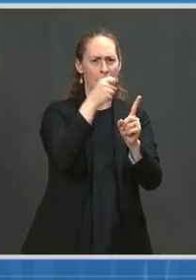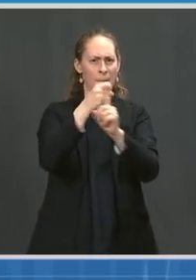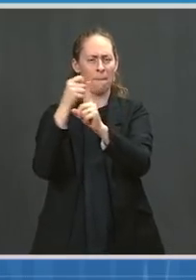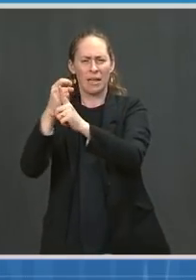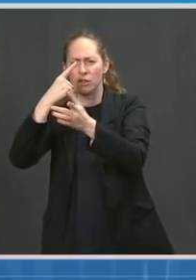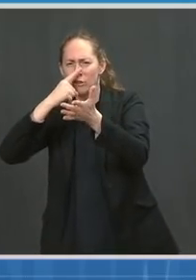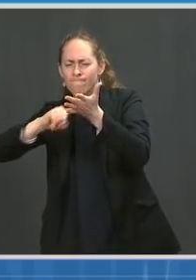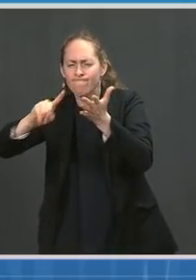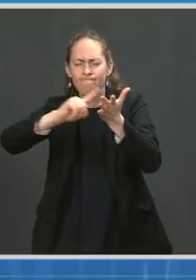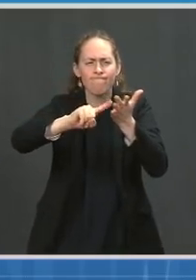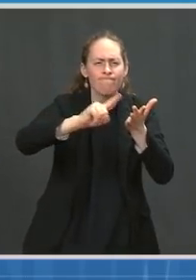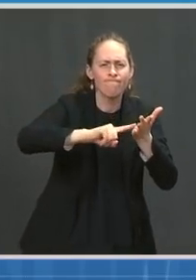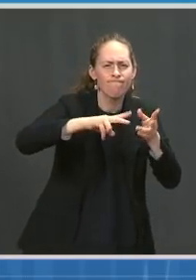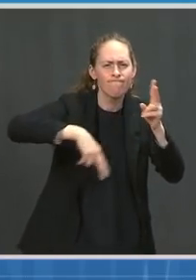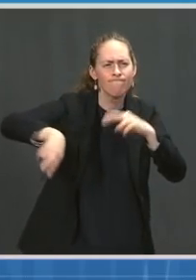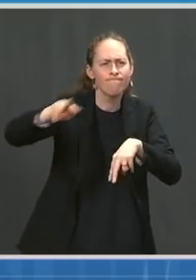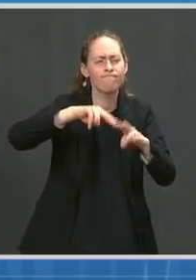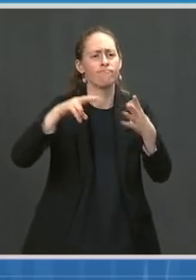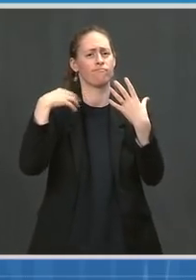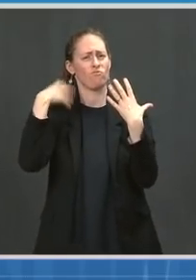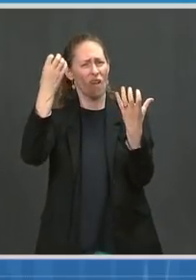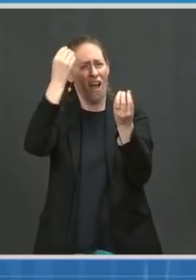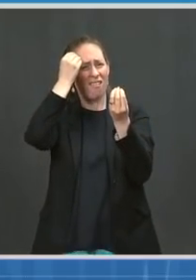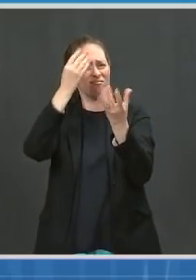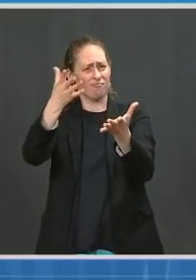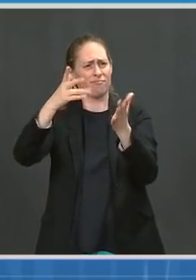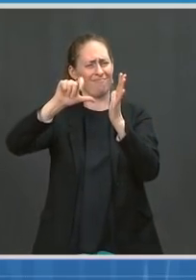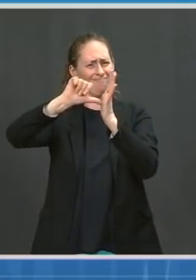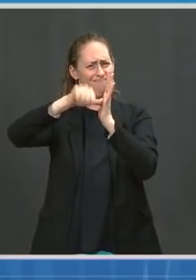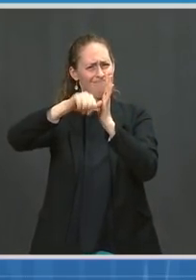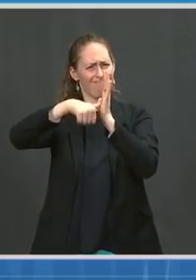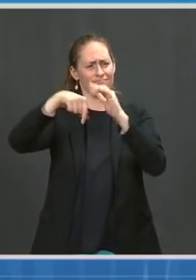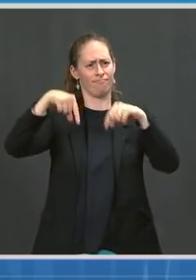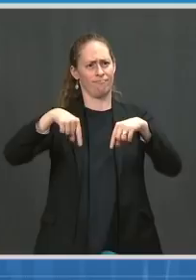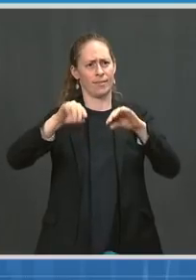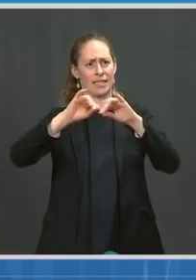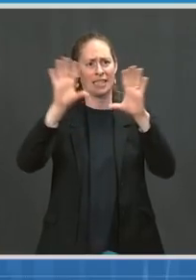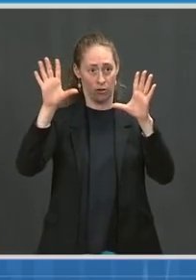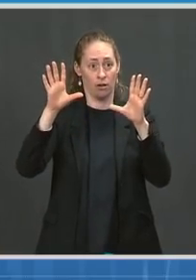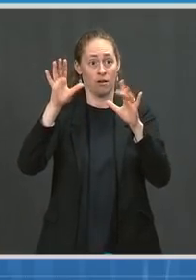I want to be clear that this announcement will not have a significant impact on our vaccination program.